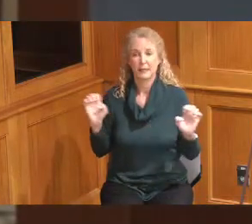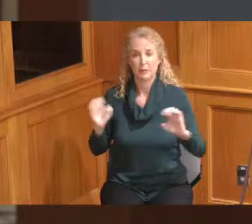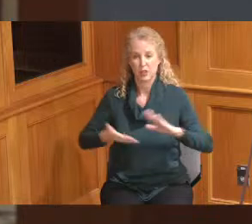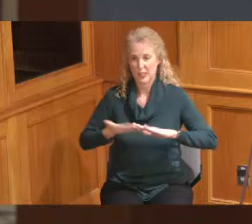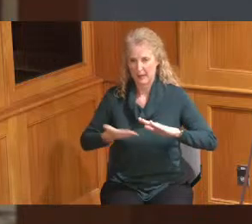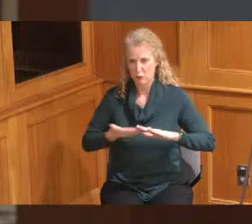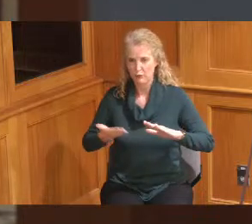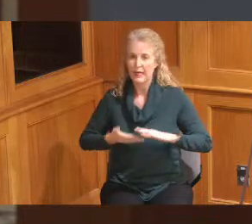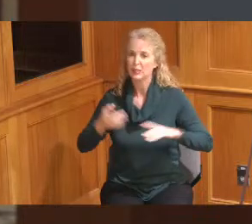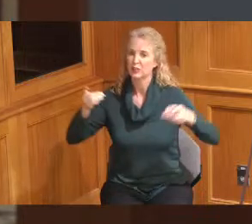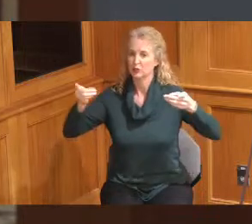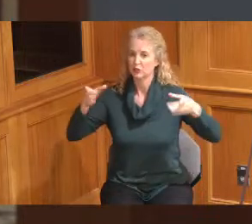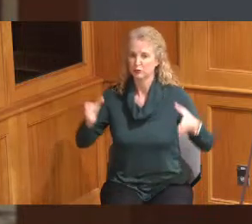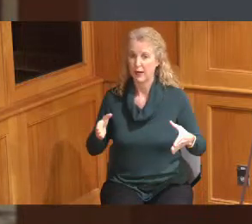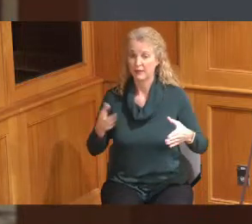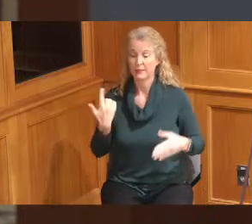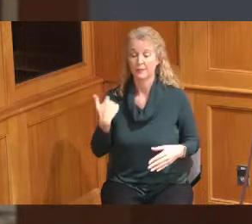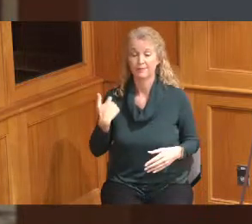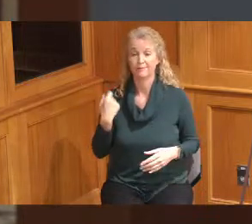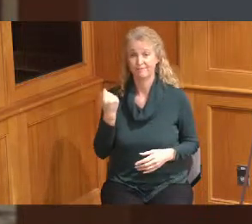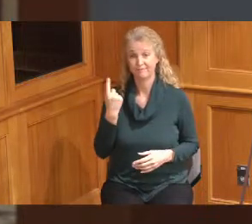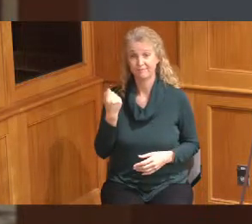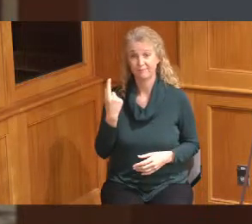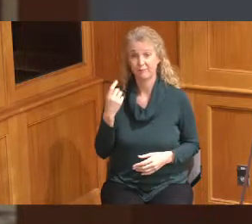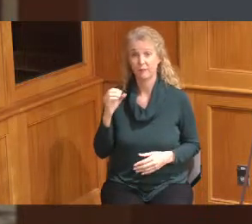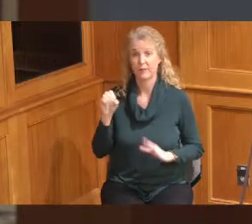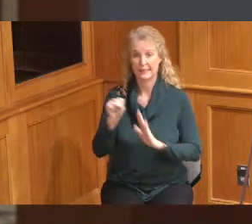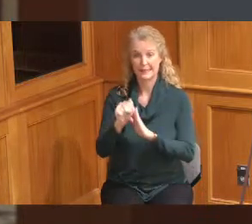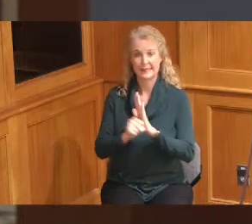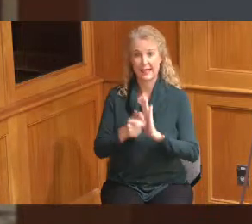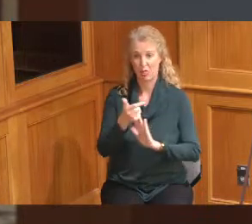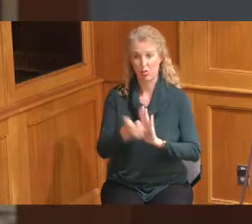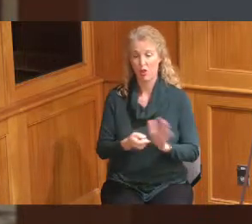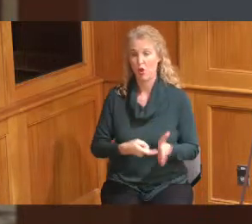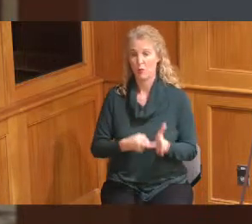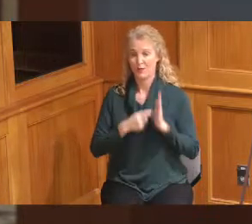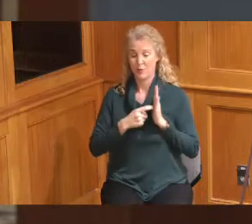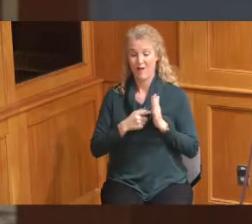so we were required by the Ohio revised code at the county level to have an Emergency Operations